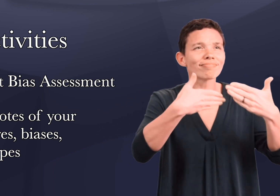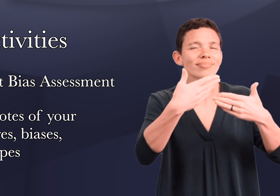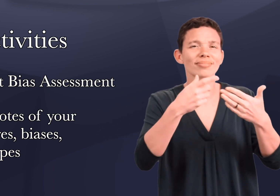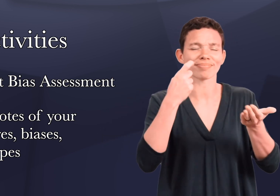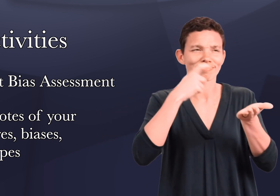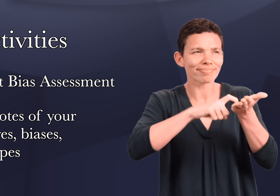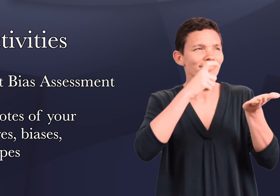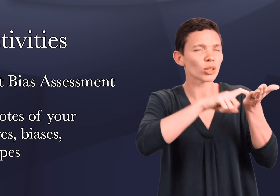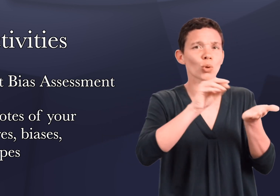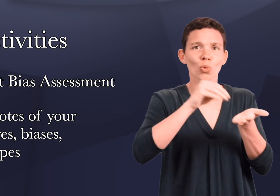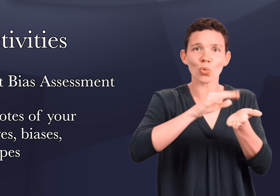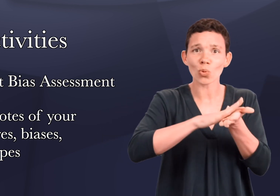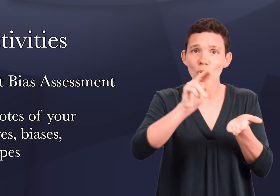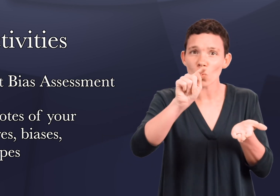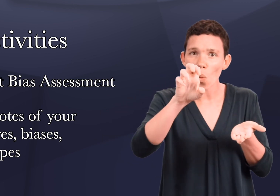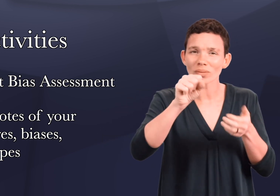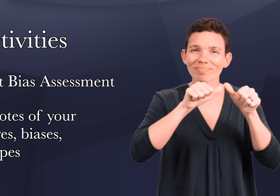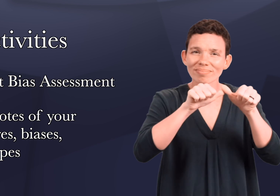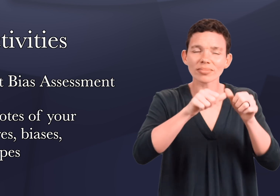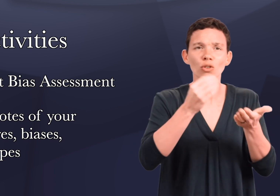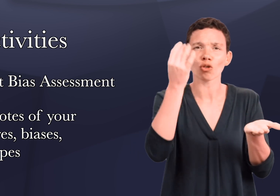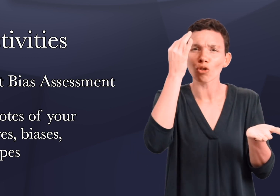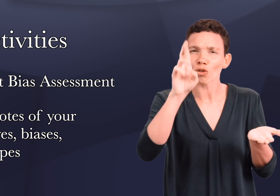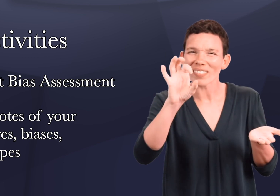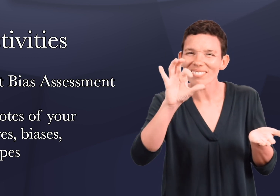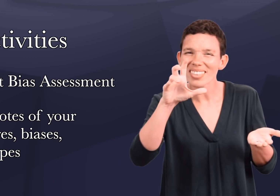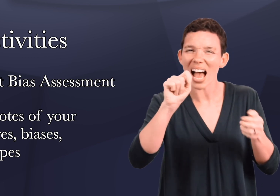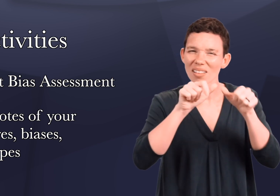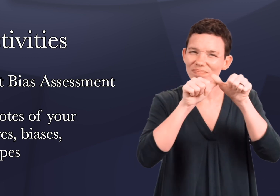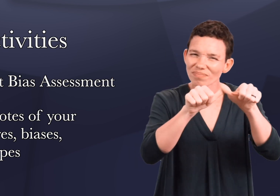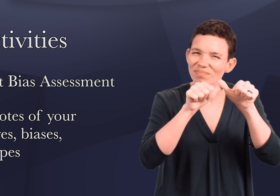I encourage you to add reflective thoughts, feelings, and notes throughout your days.